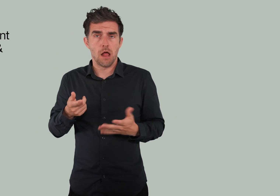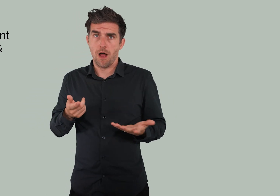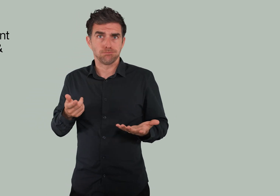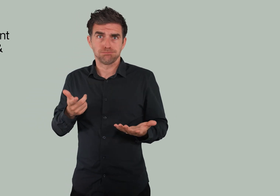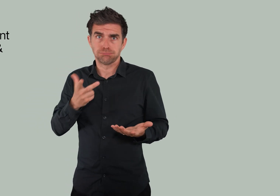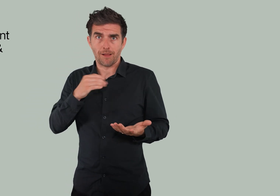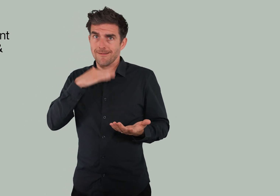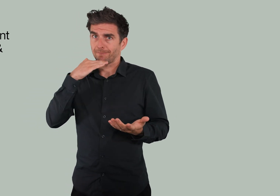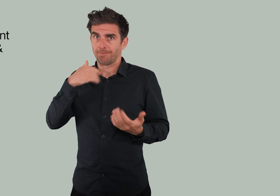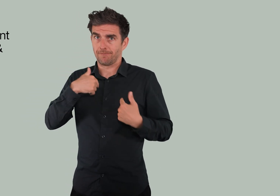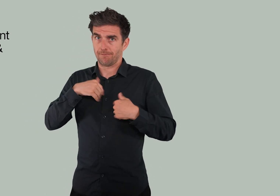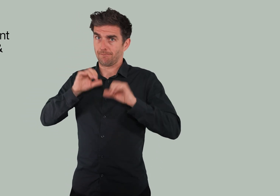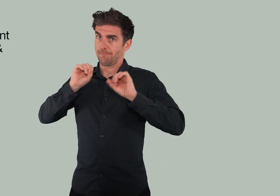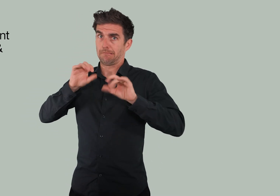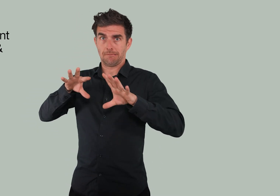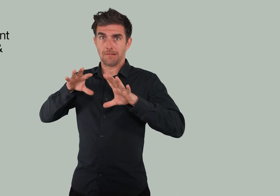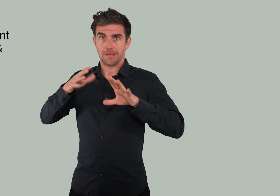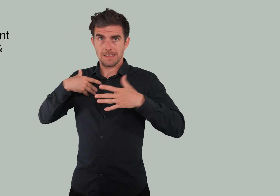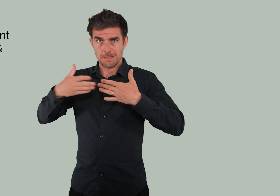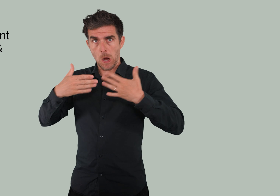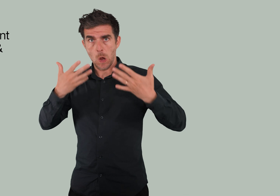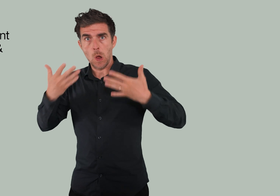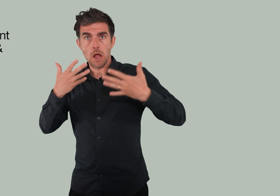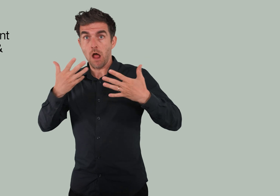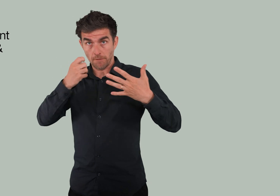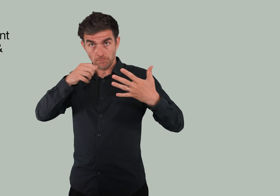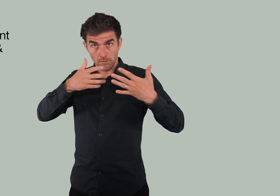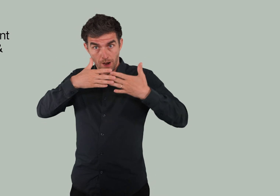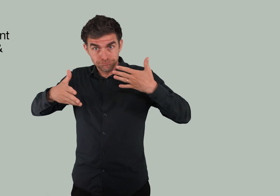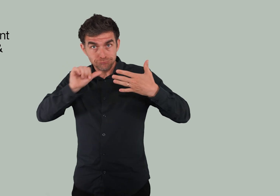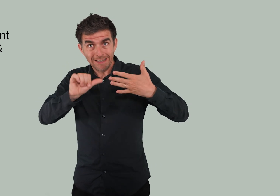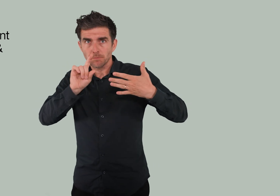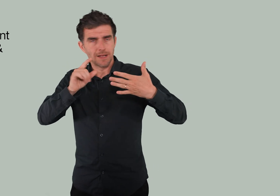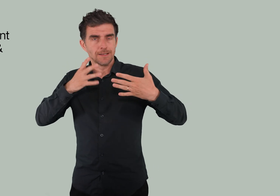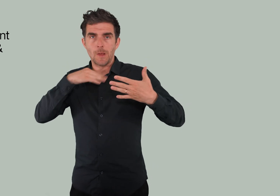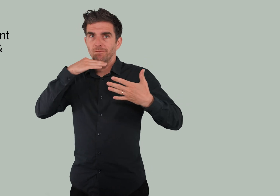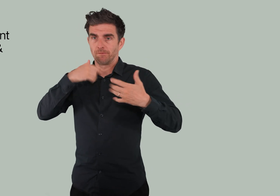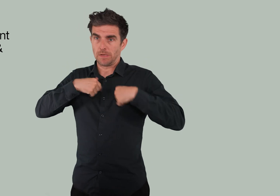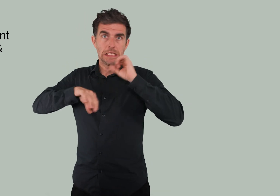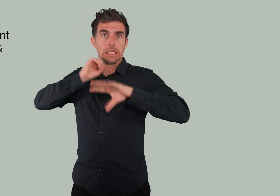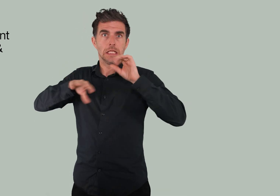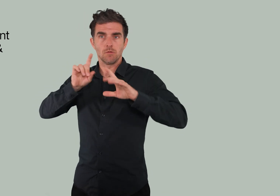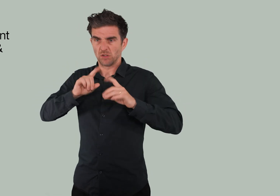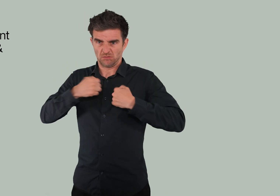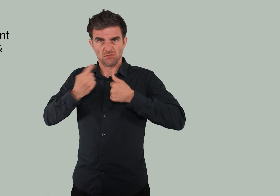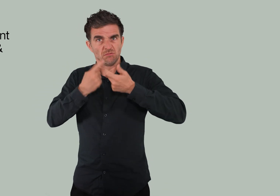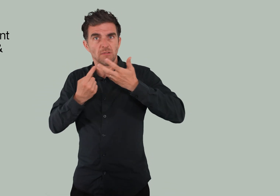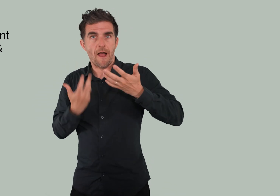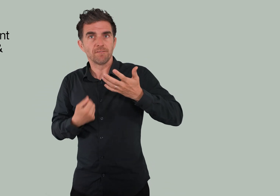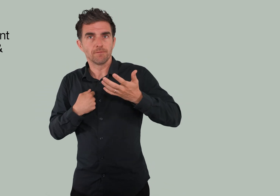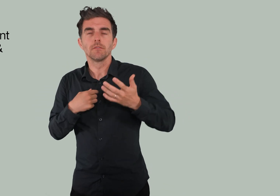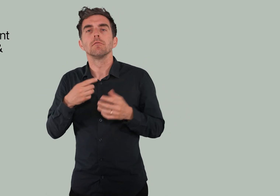enable them to portray the full and complex impacts of their conditions